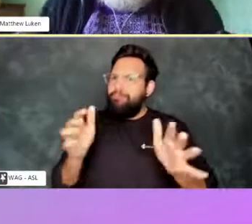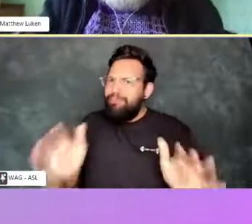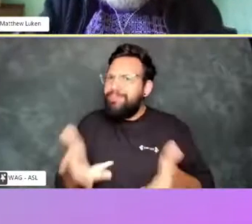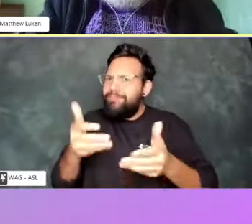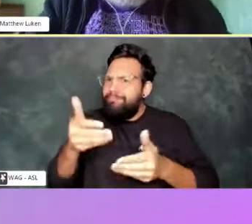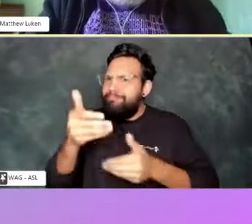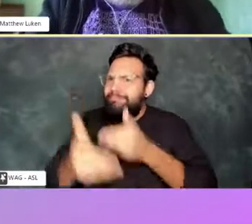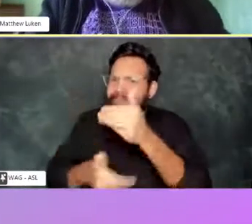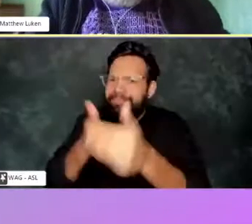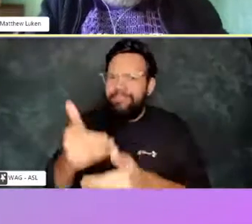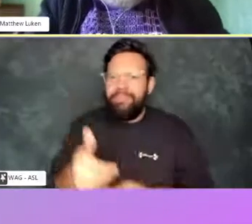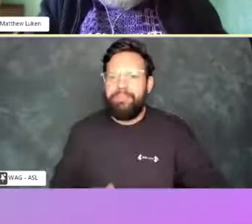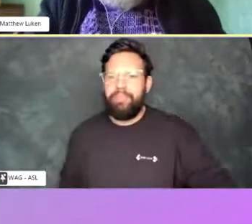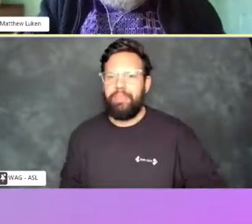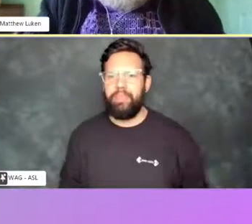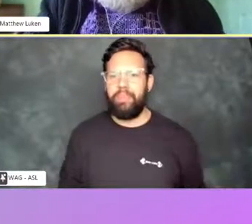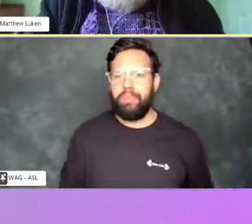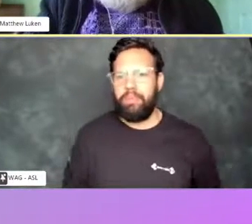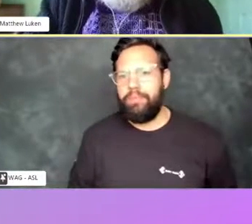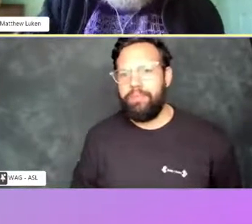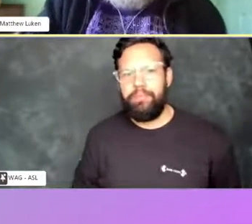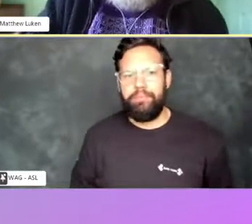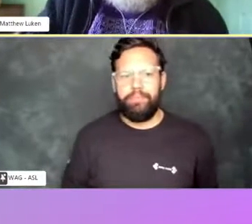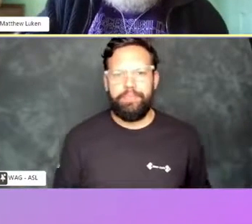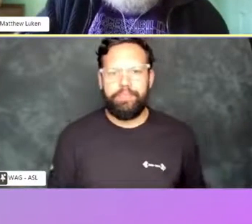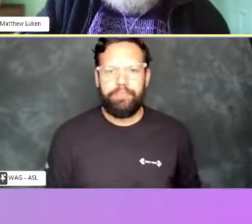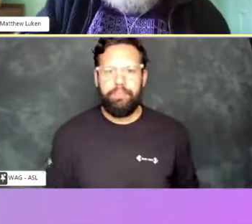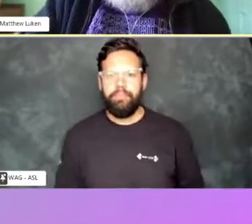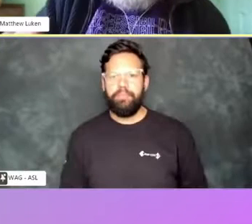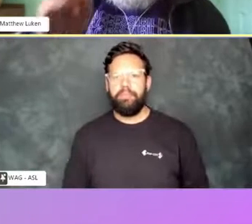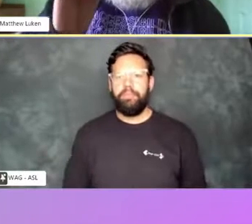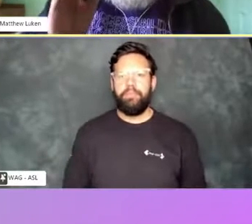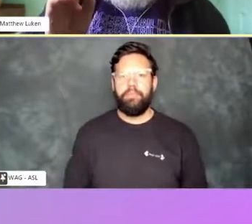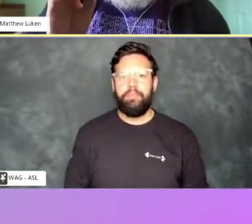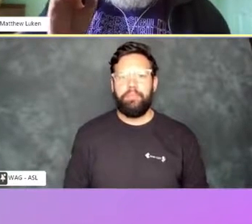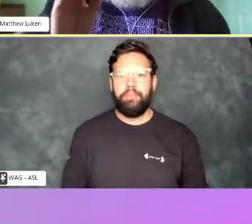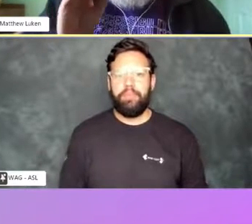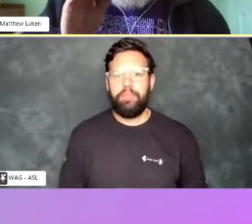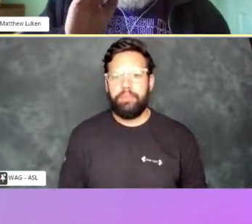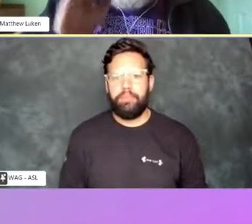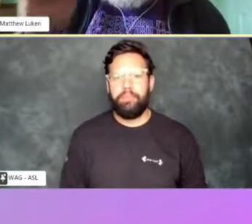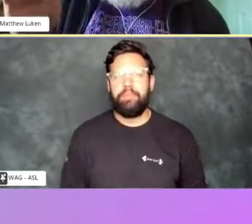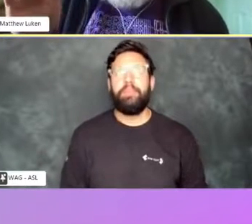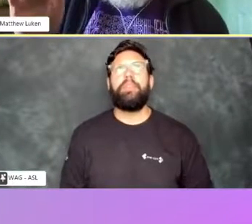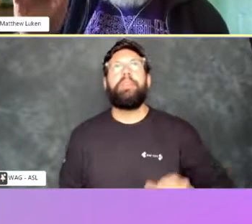can apply to move things quickly. So, let's think